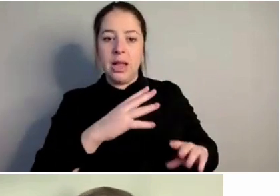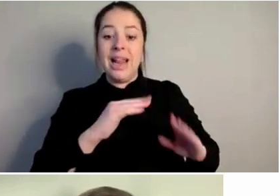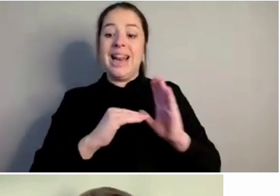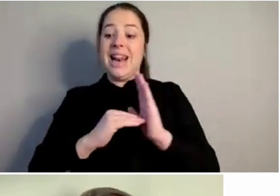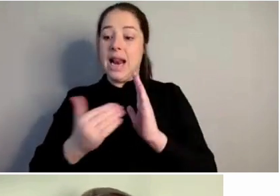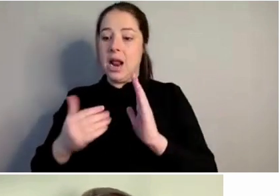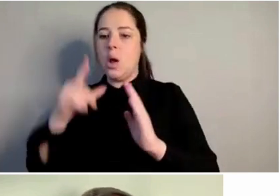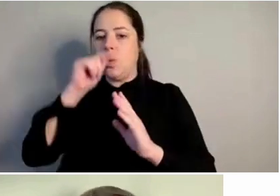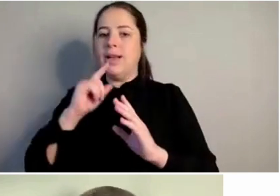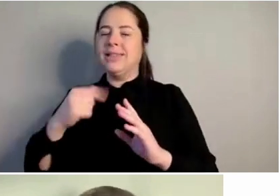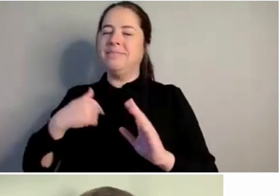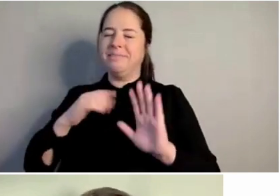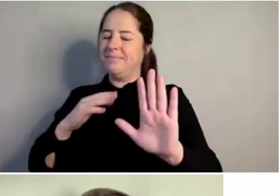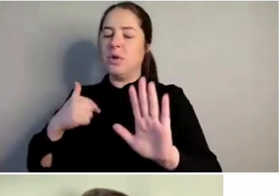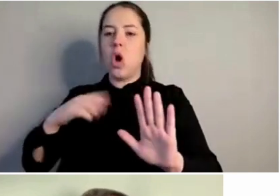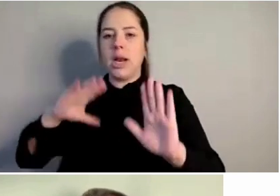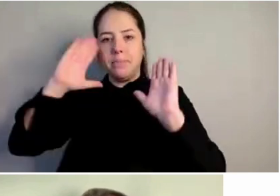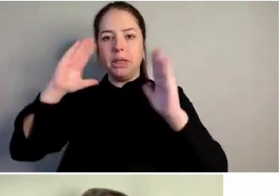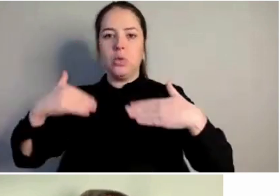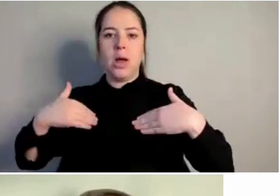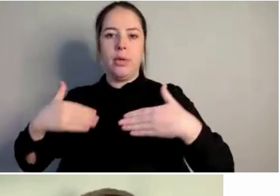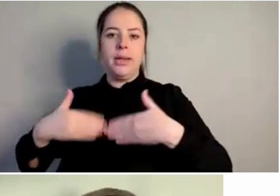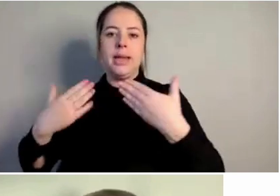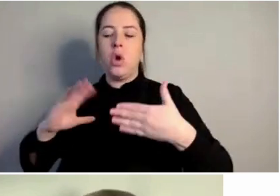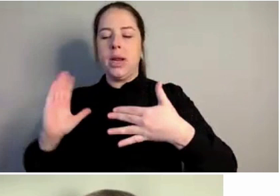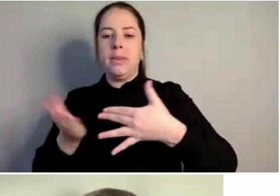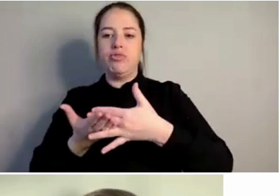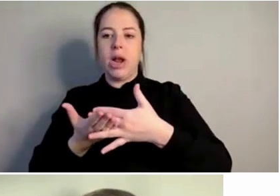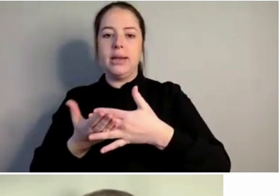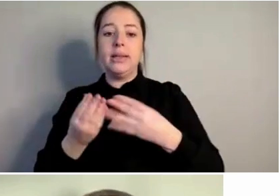I need a break. In some places, I would say we are,